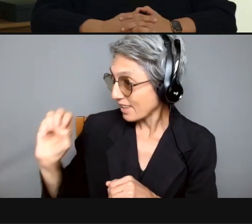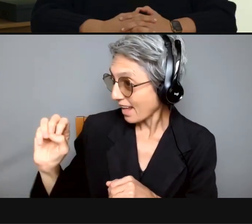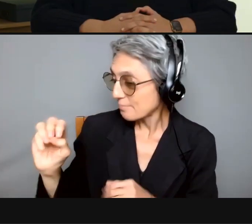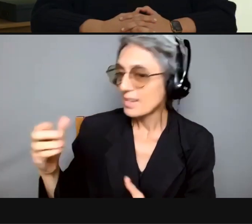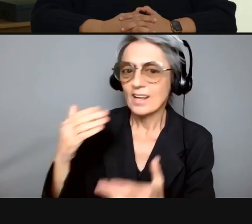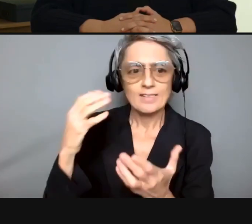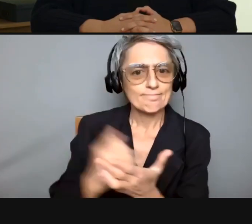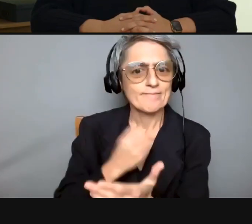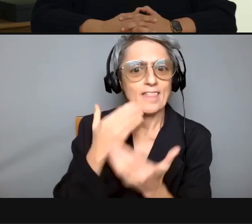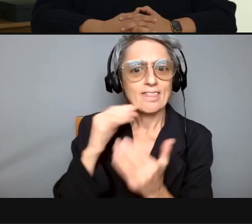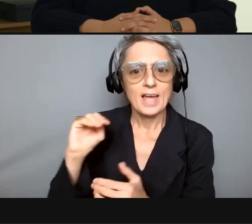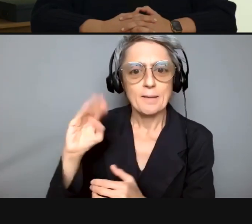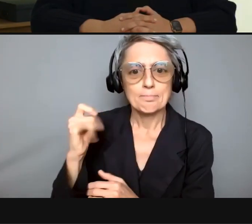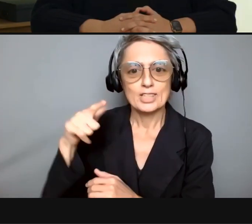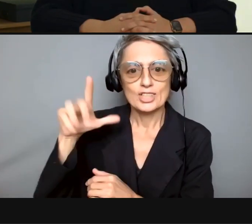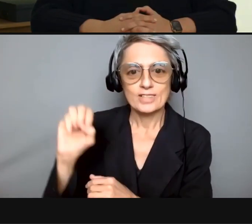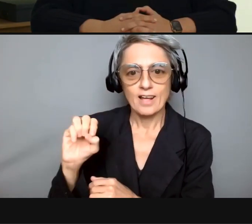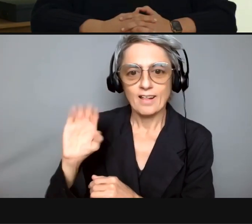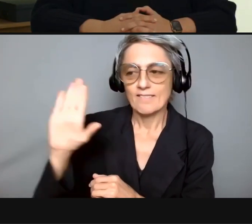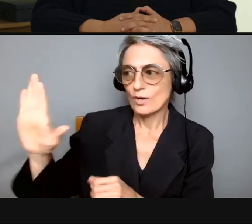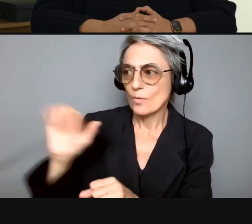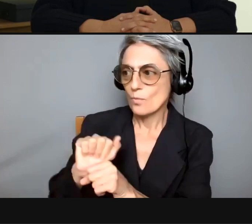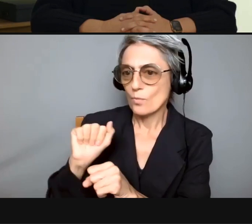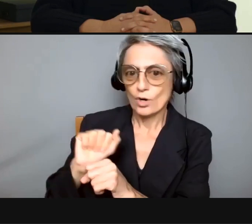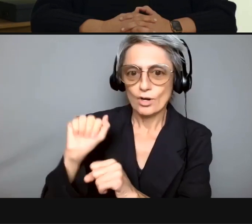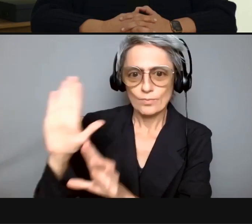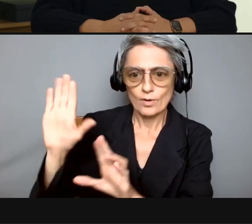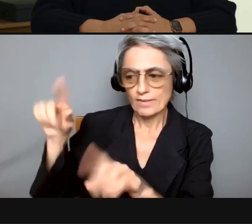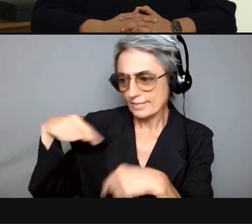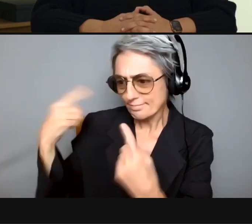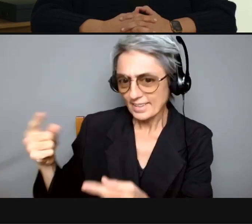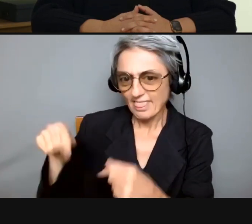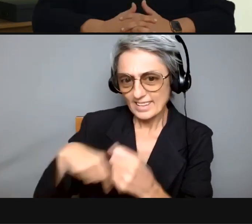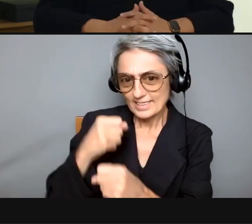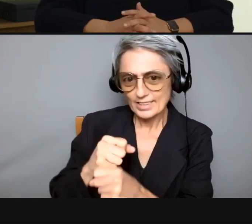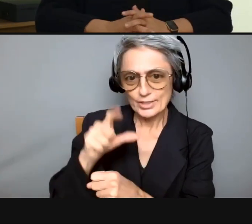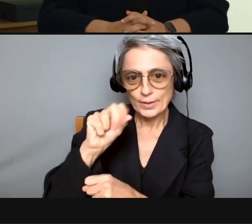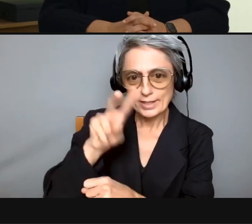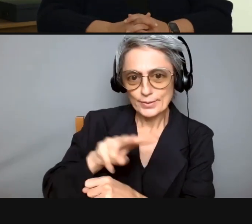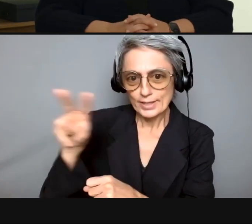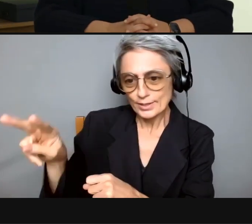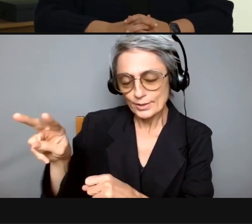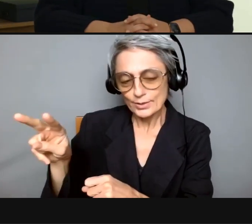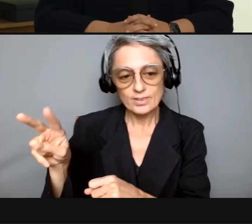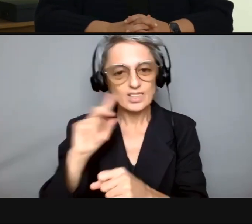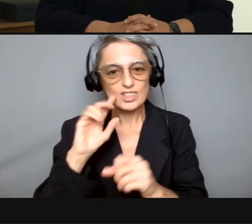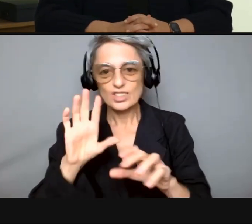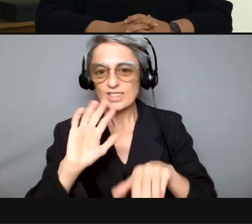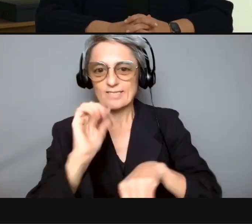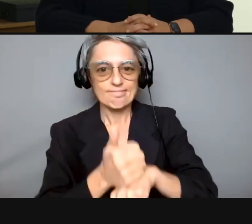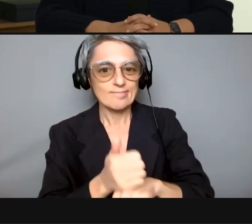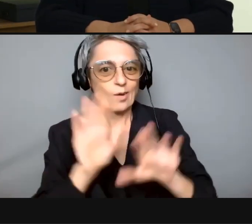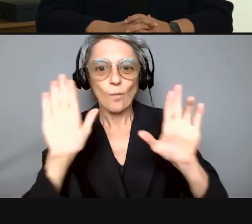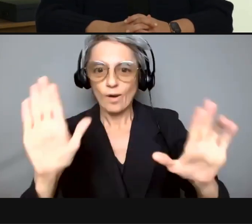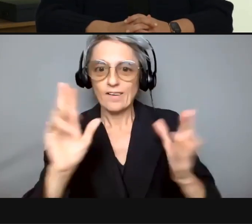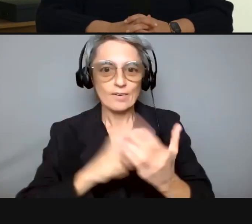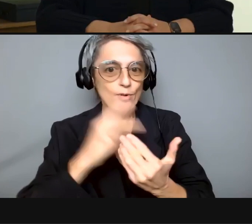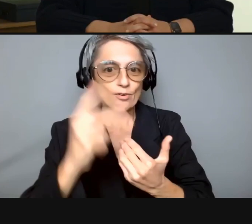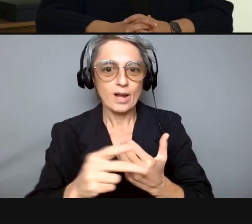for all the work that she's done here and 2022 to deliver a really extraordinary program for the federal family